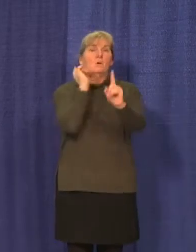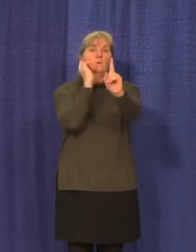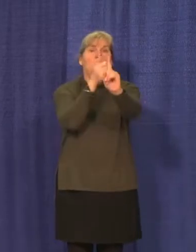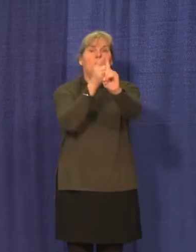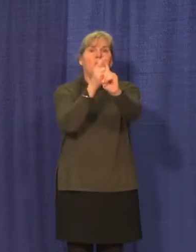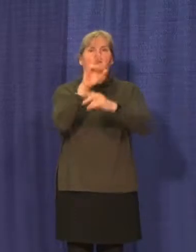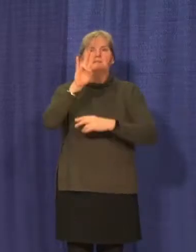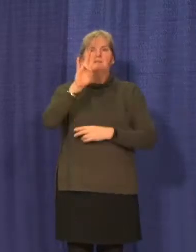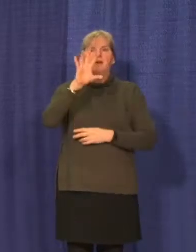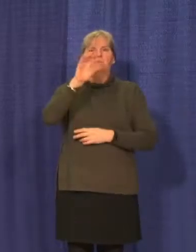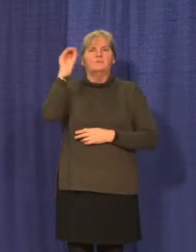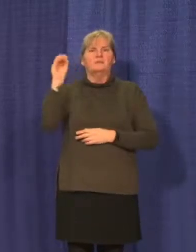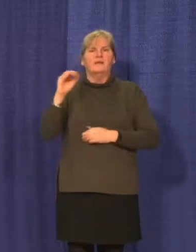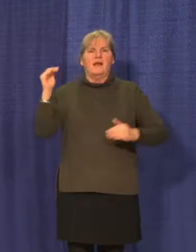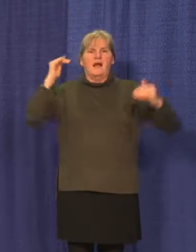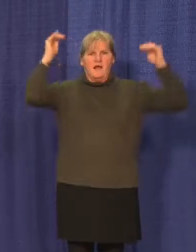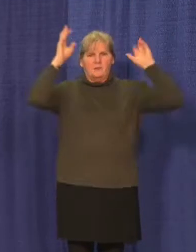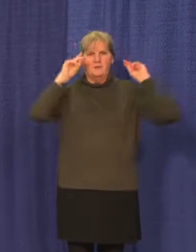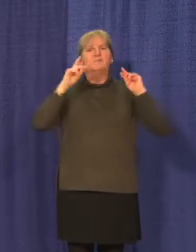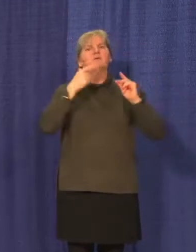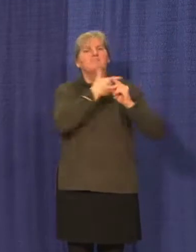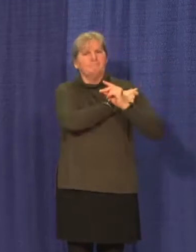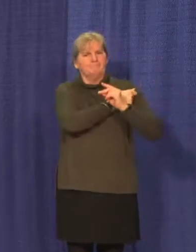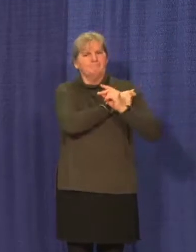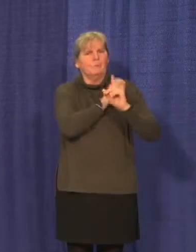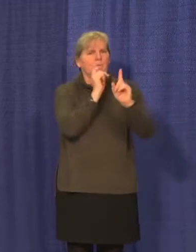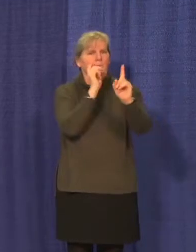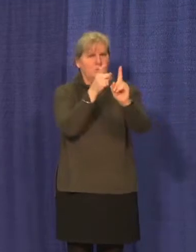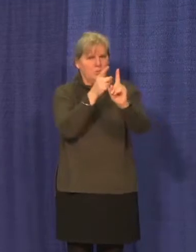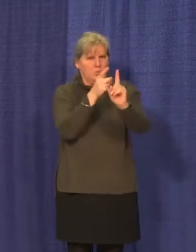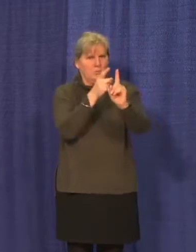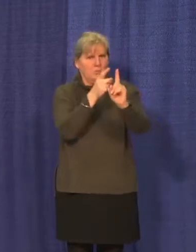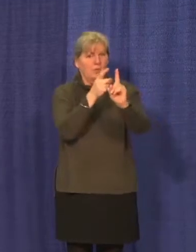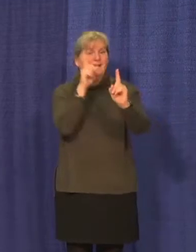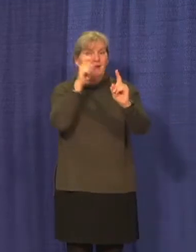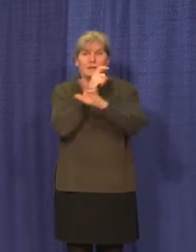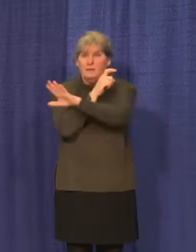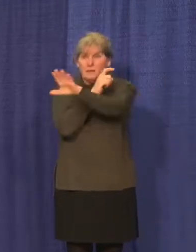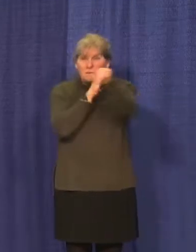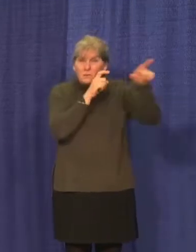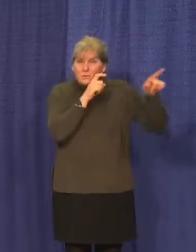75 percent of the adult population vaccinated and we need Yukoners to step up and